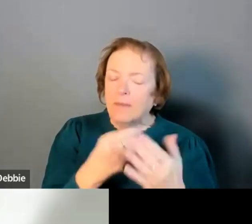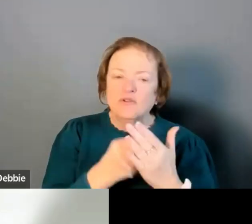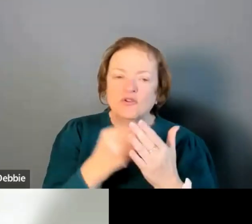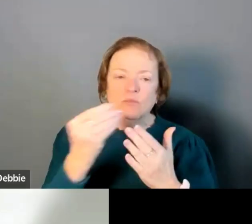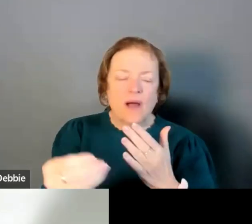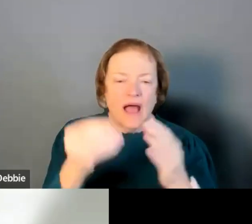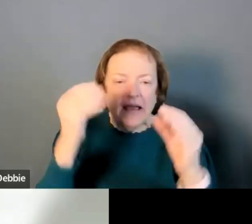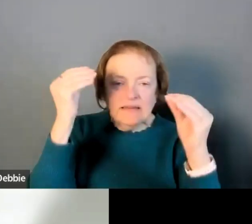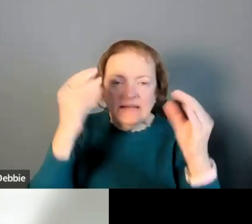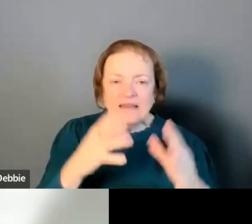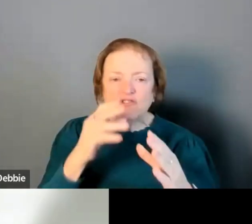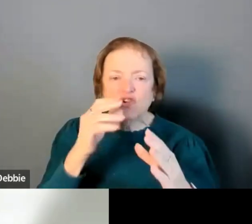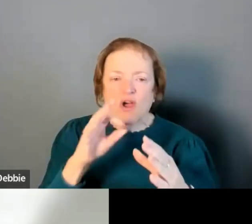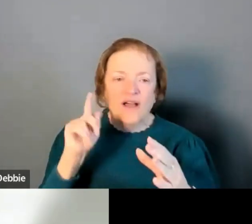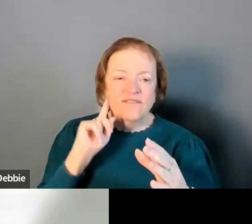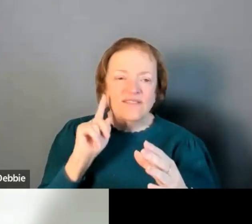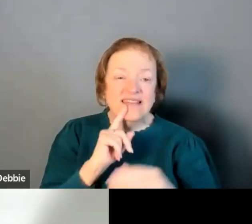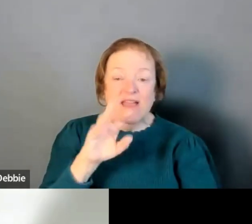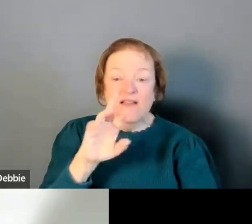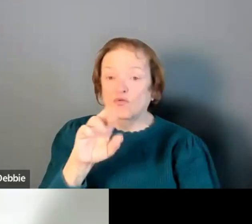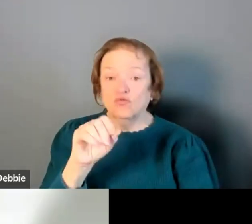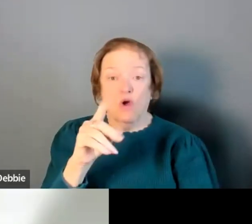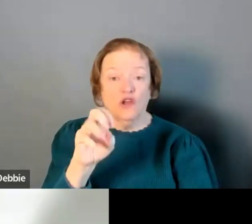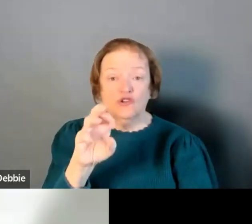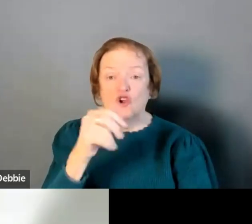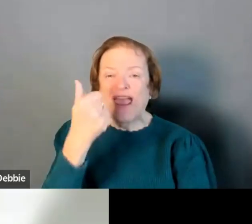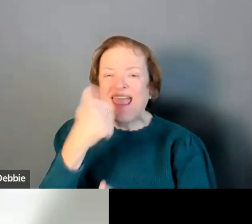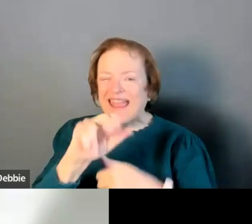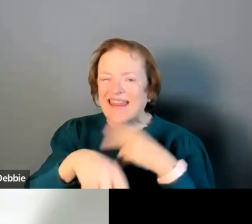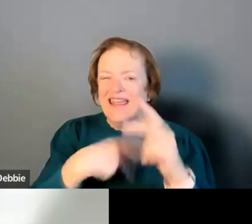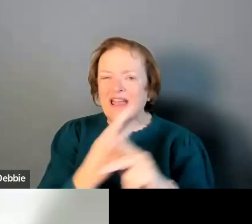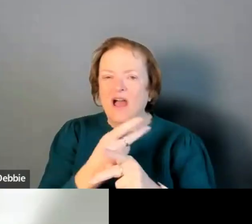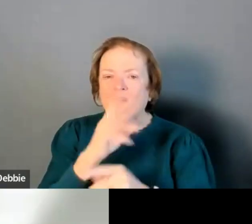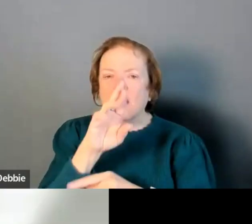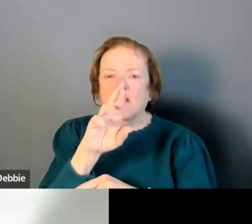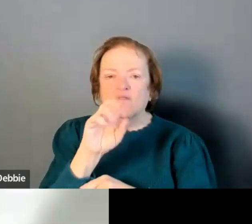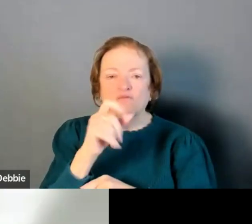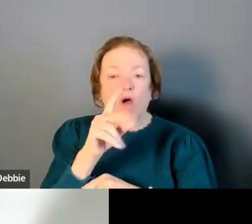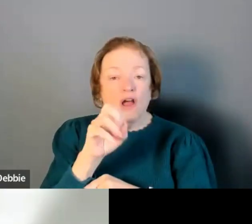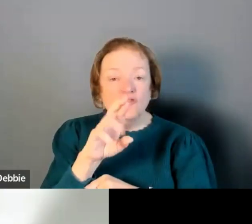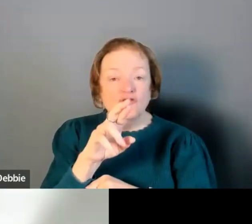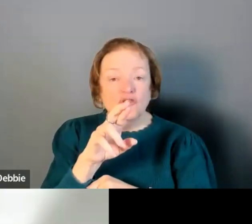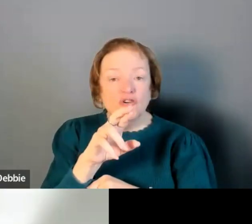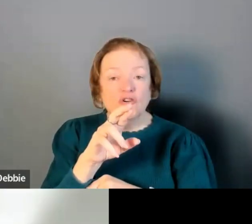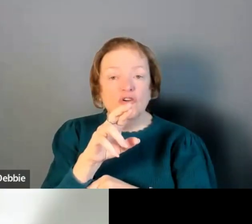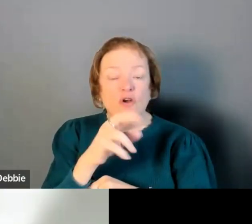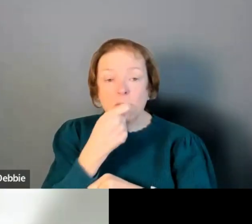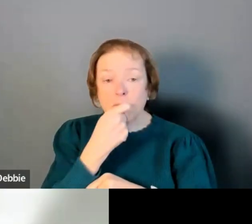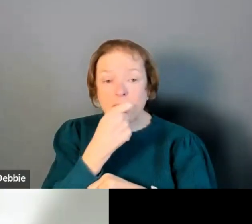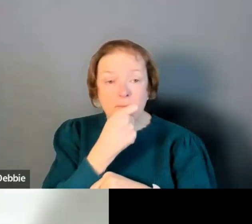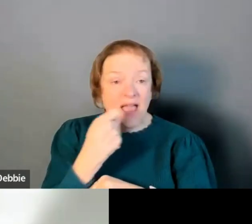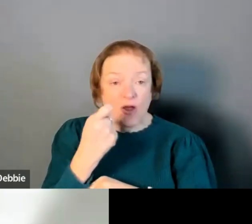a Roger, any type of Roger, teacher mic, or Roger Microphone 3.